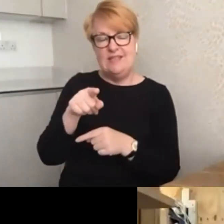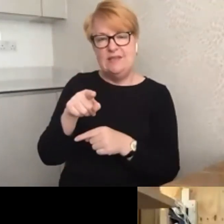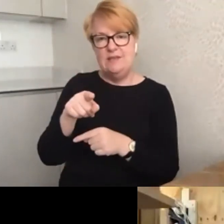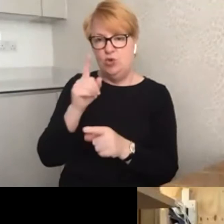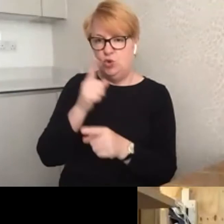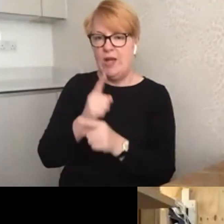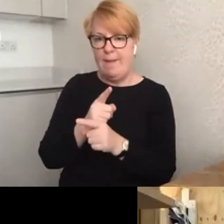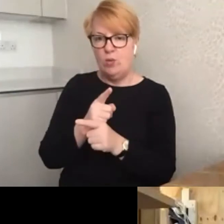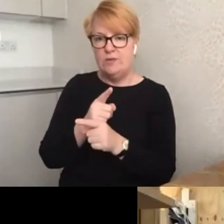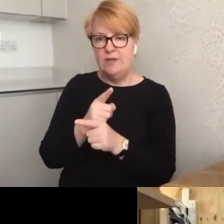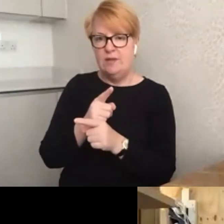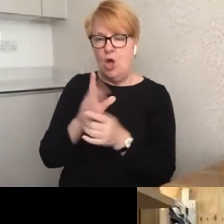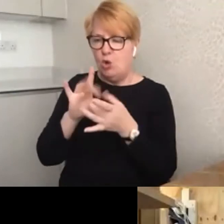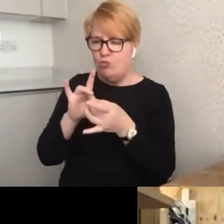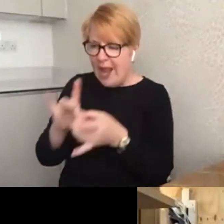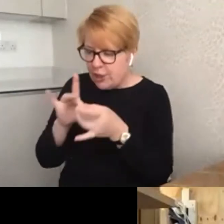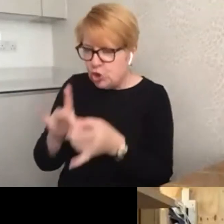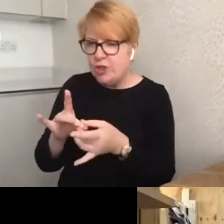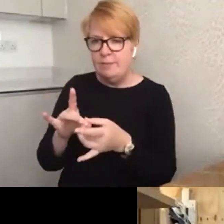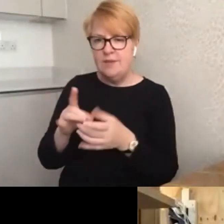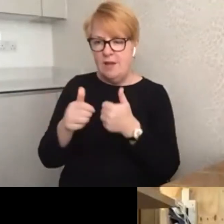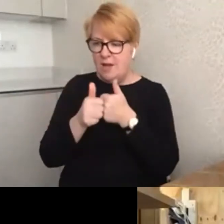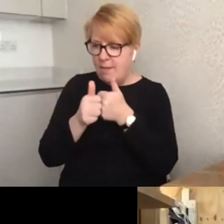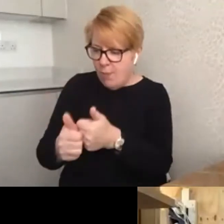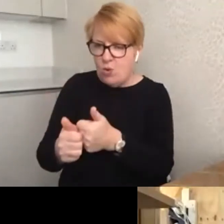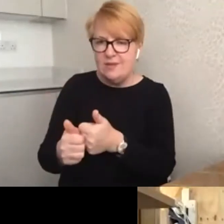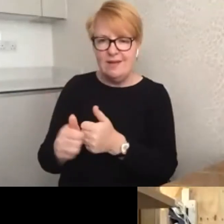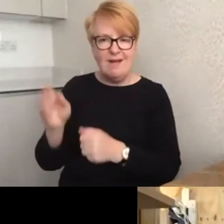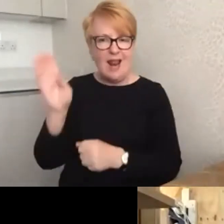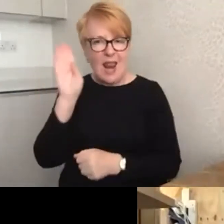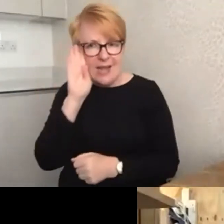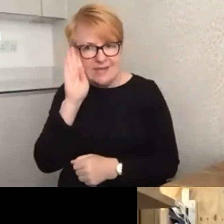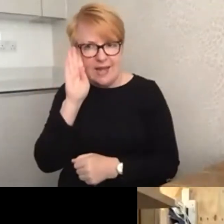supporting people, listening to people. >> JES: Giving people time and place.